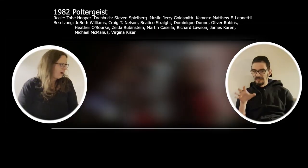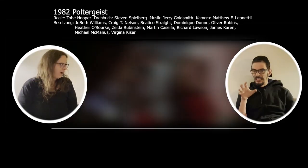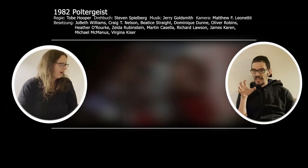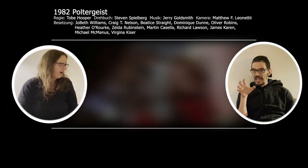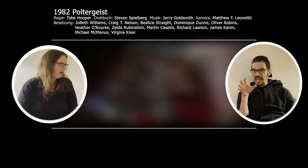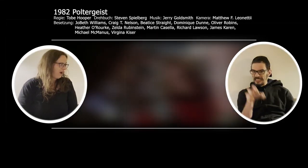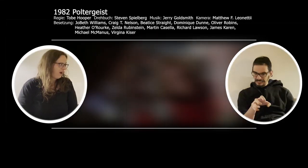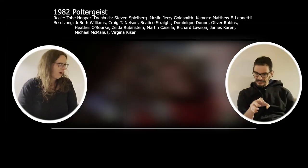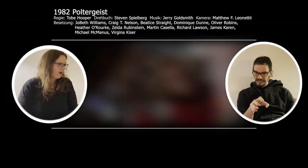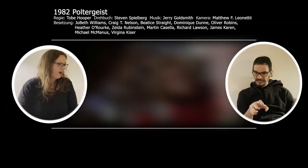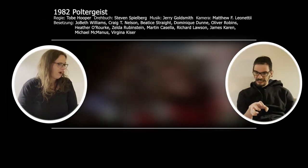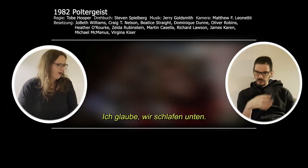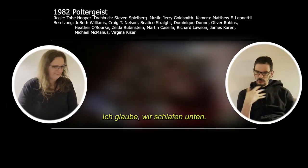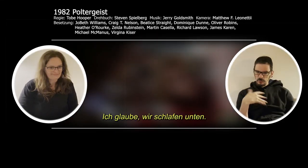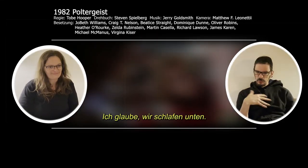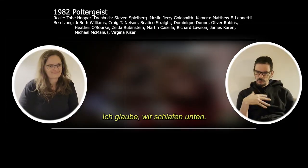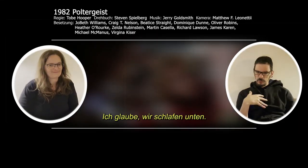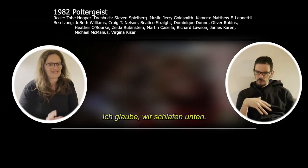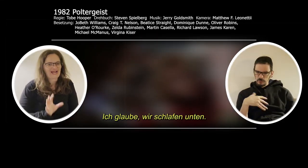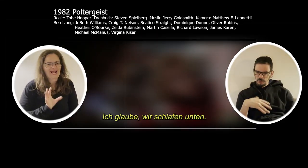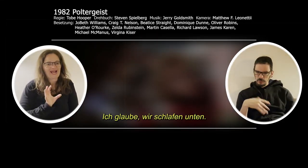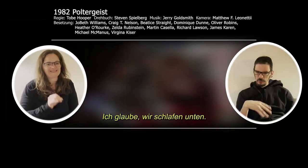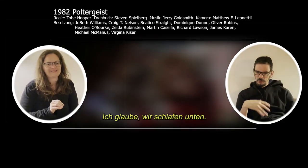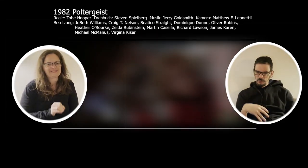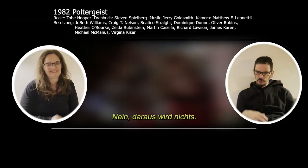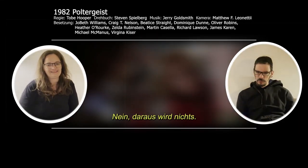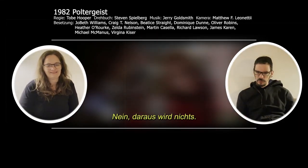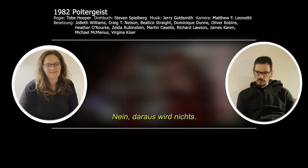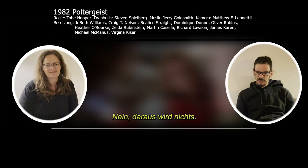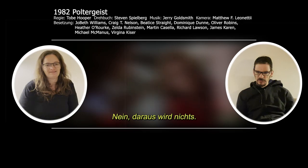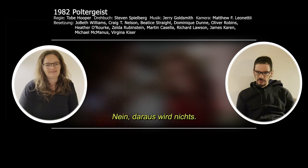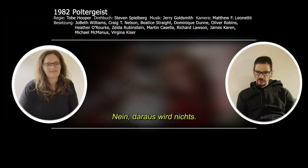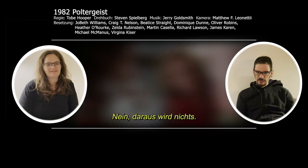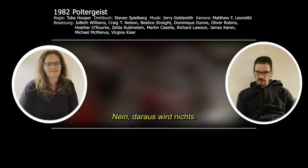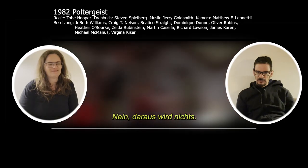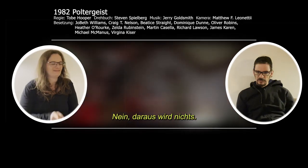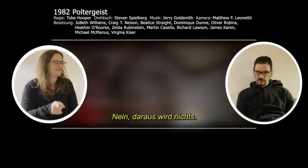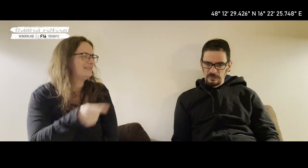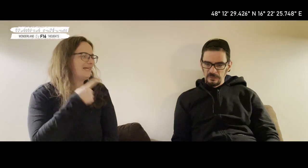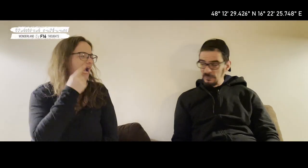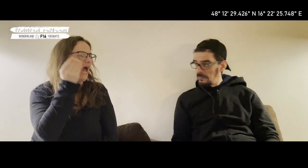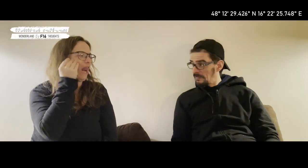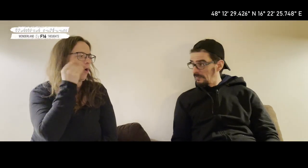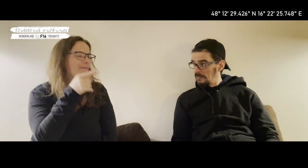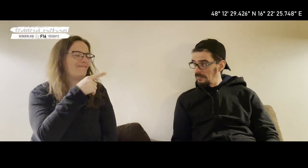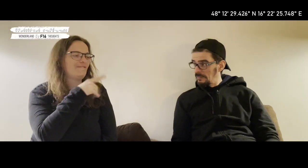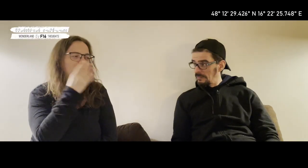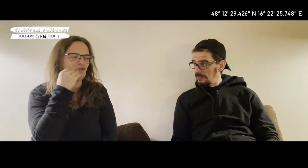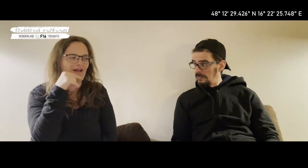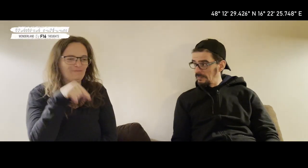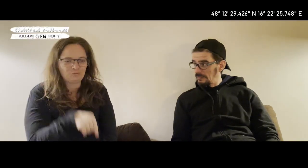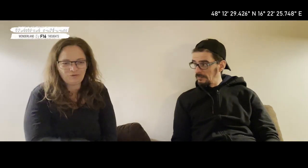That was a deep bite. A powerful bite. I think we'll sleep downstairs.